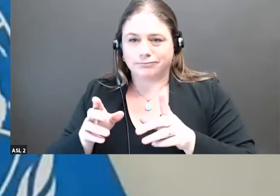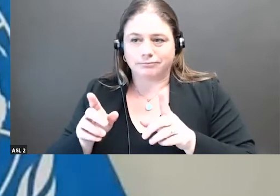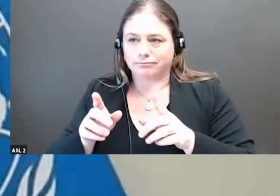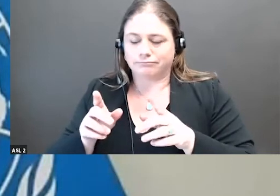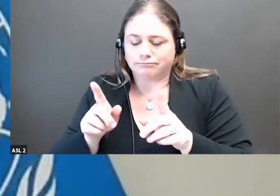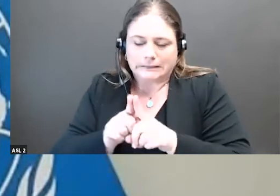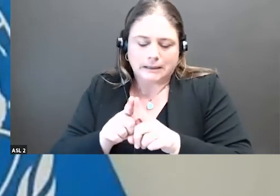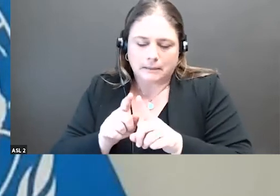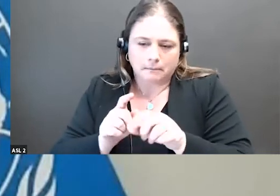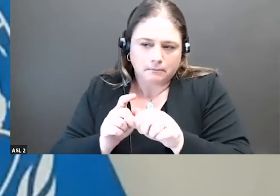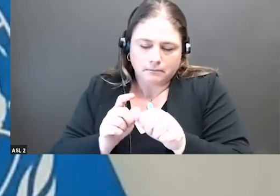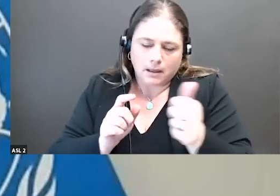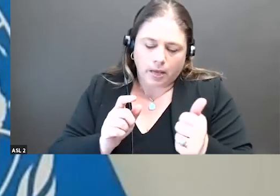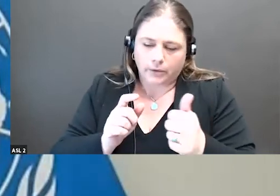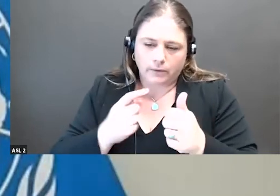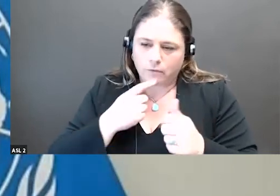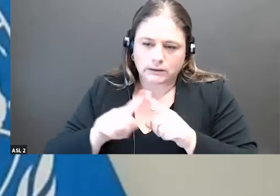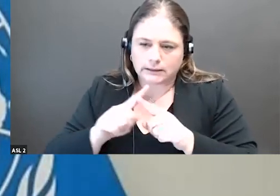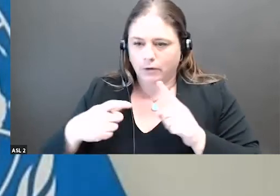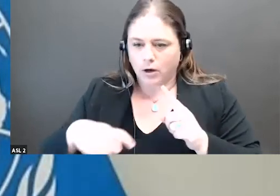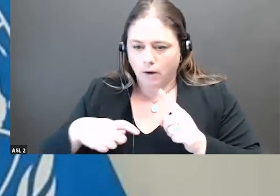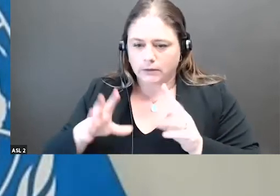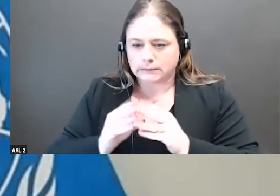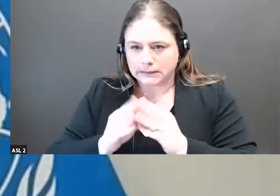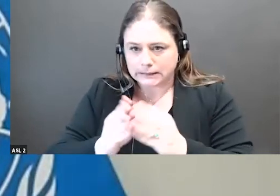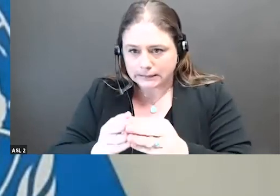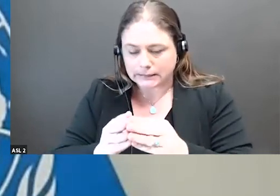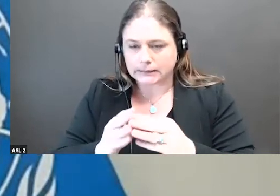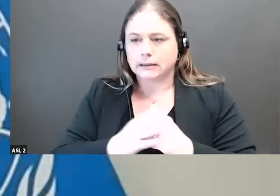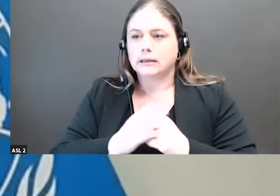Some are organized by the various civil society organizations and government networks